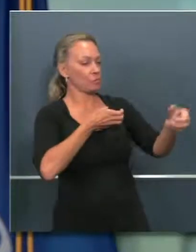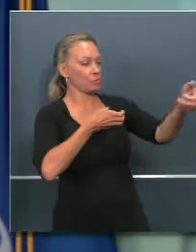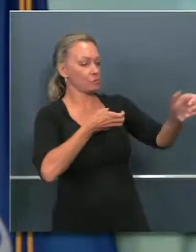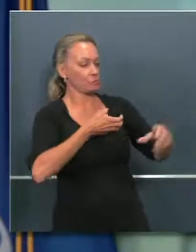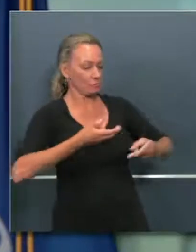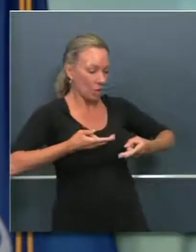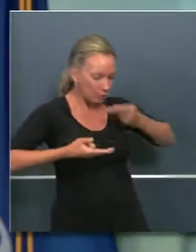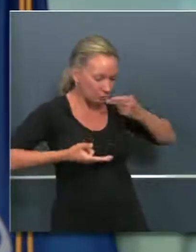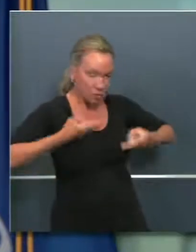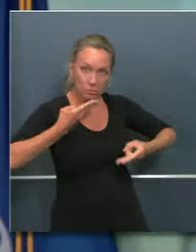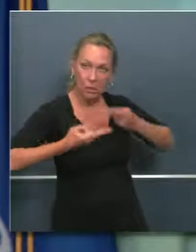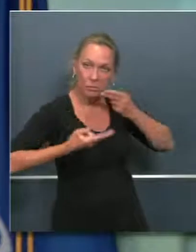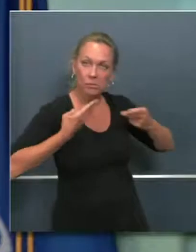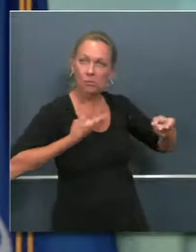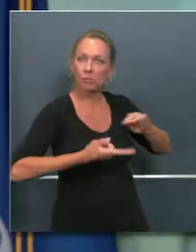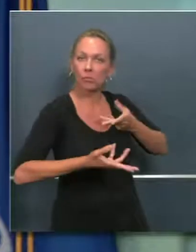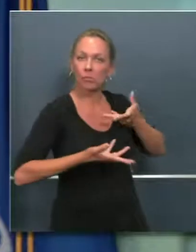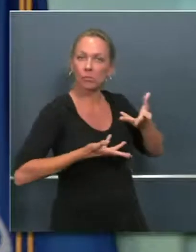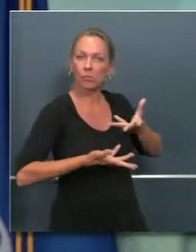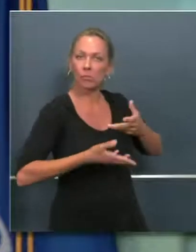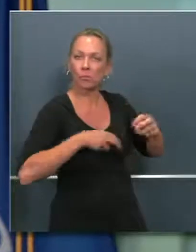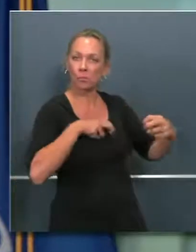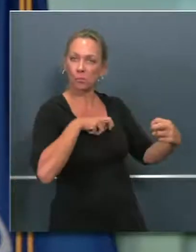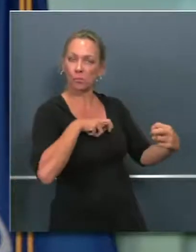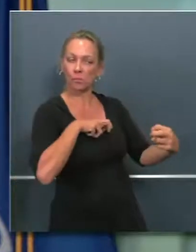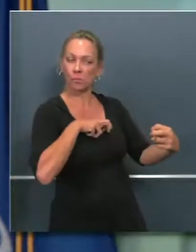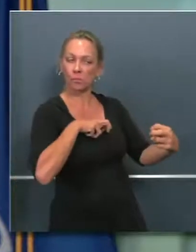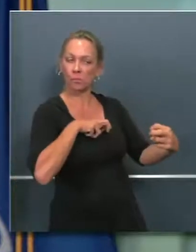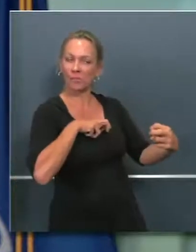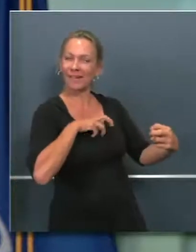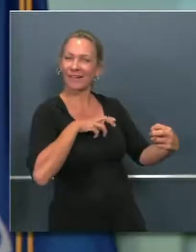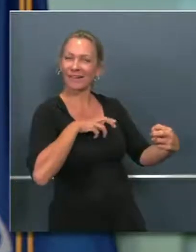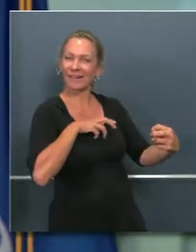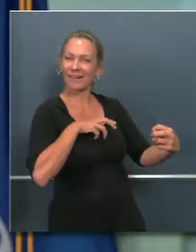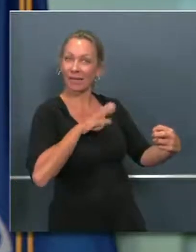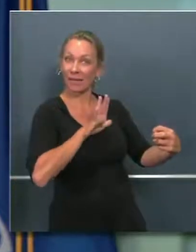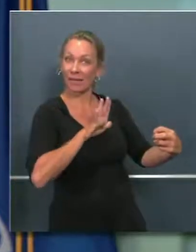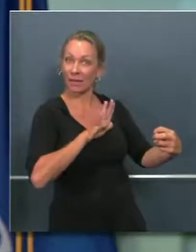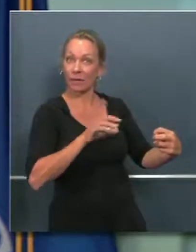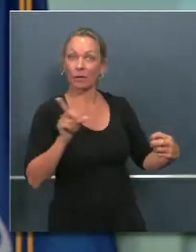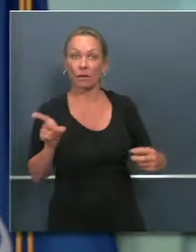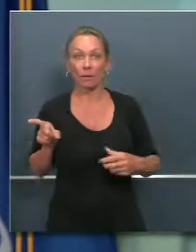data whether further steps need to be taken across the state in certain counties and we